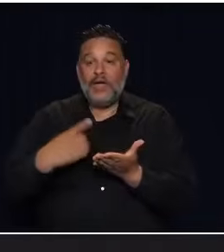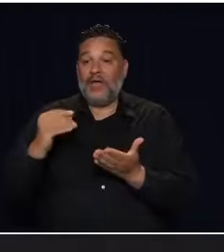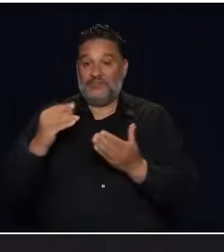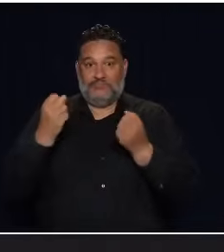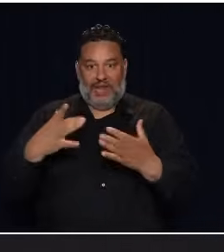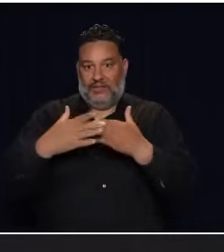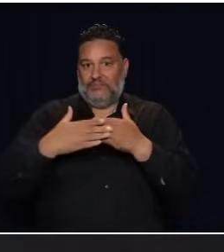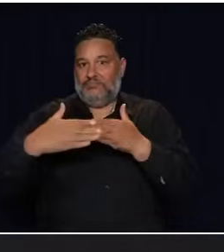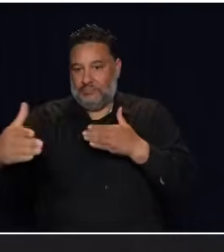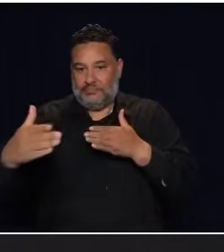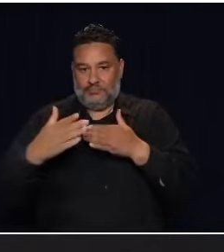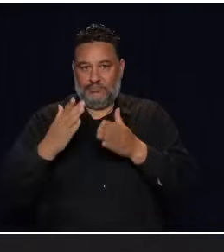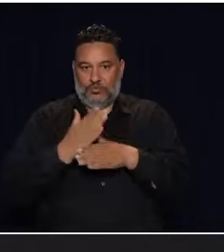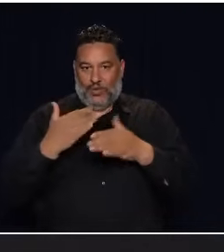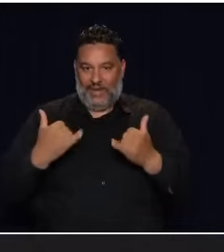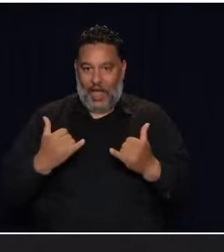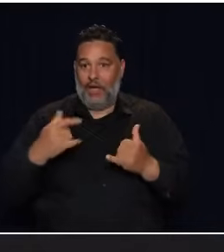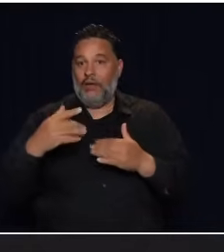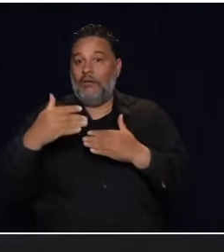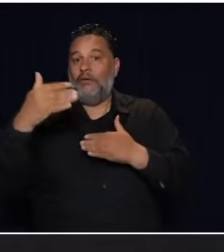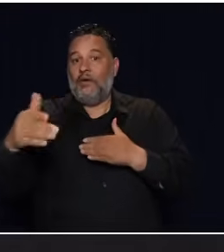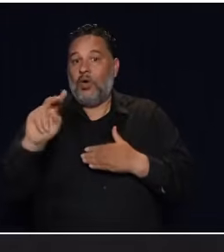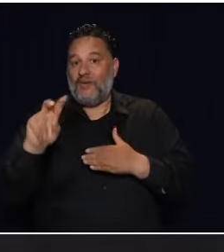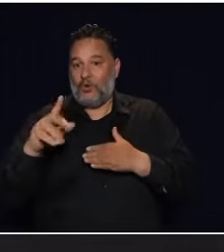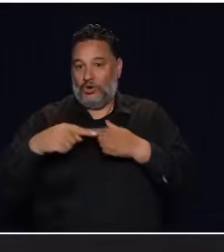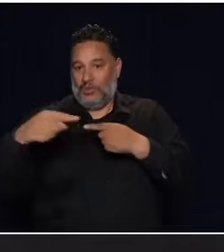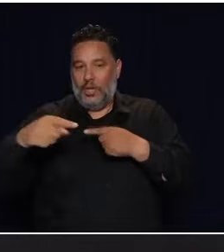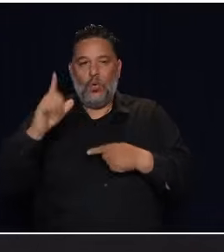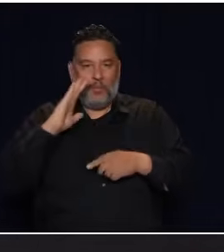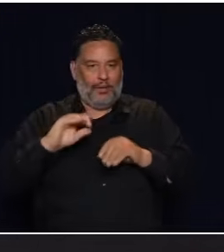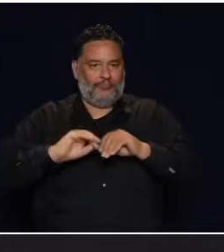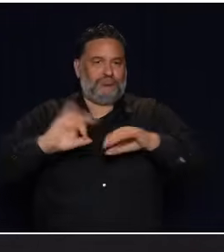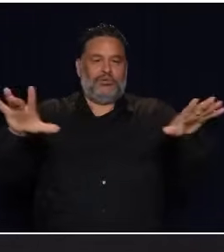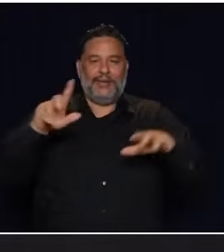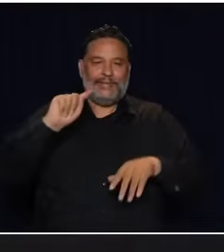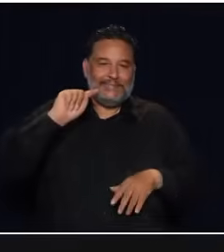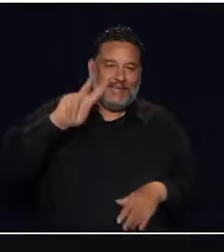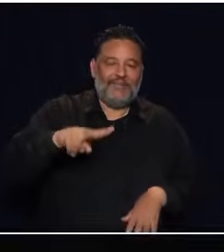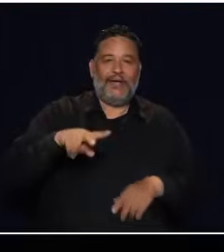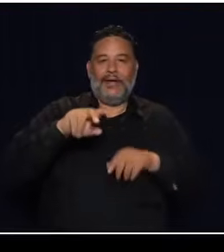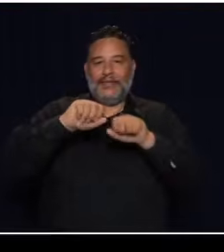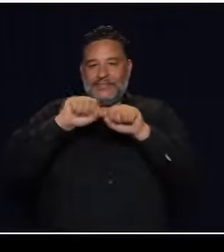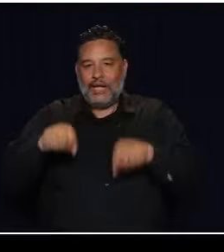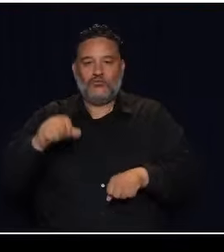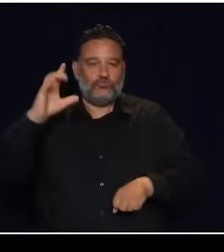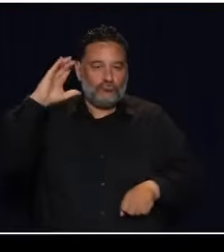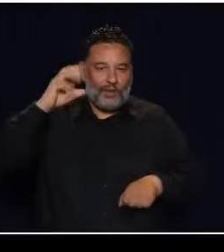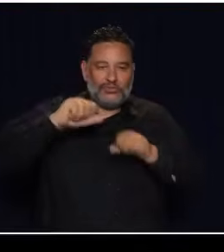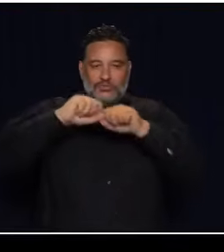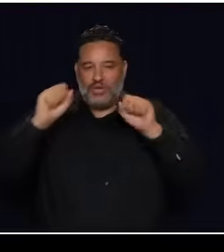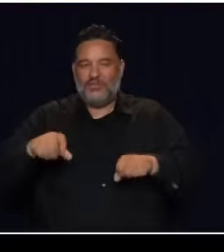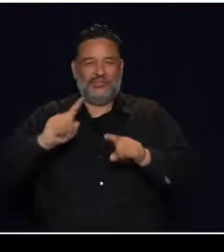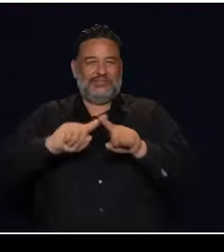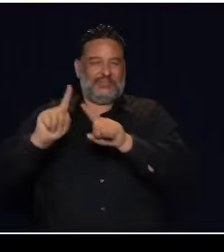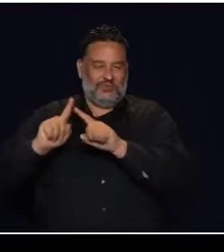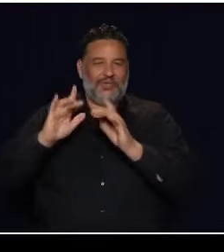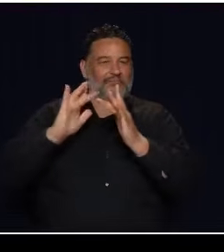THAT MEANS THIS DEBATE AND DOZENS MORE BETWEEN NOW AND NOVEMBER, WILL AIR ON A LONG